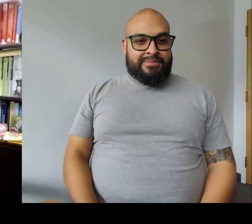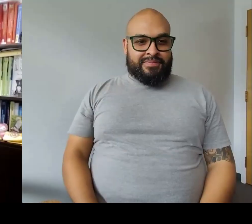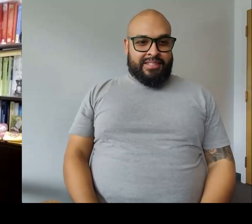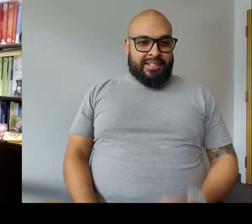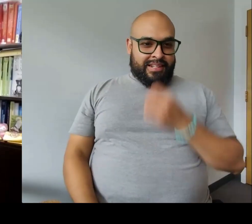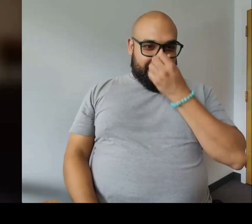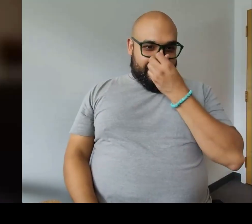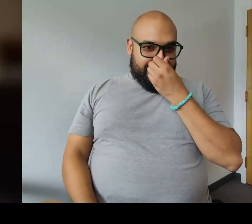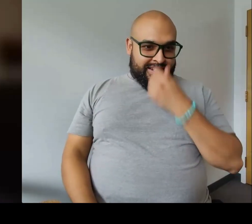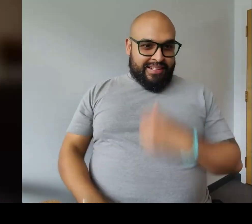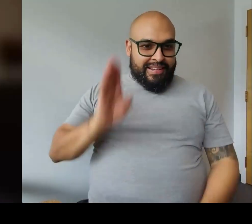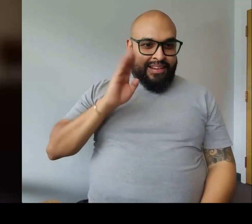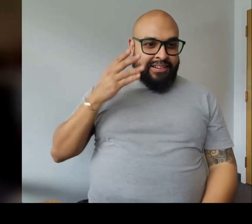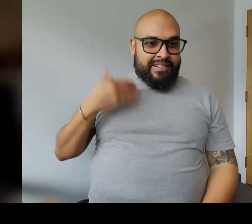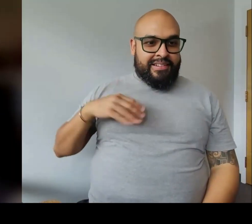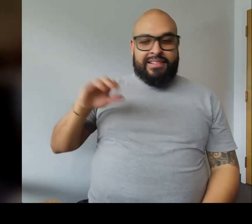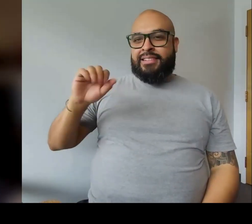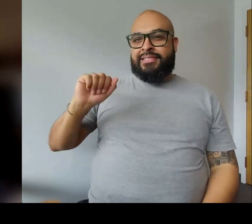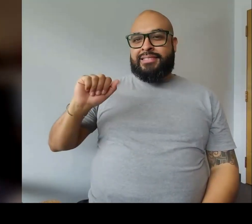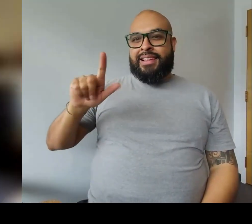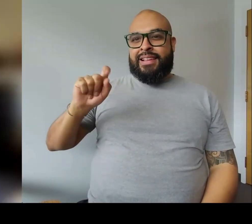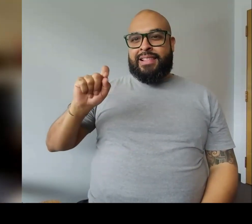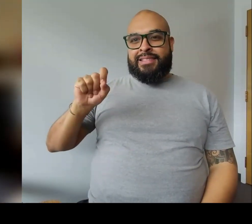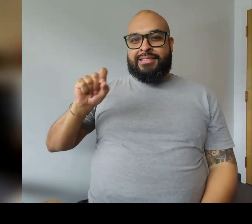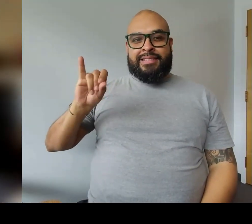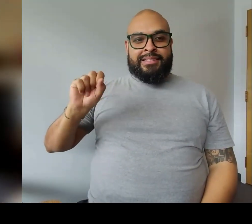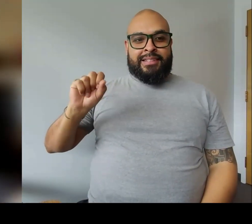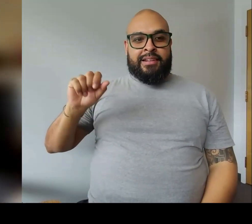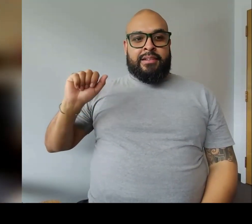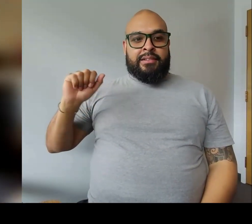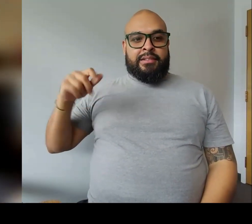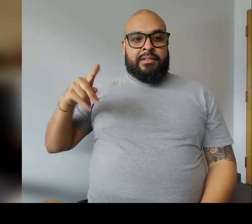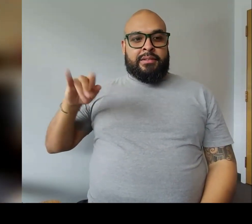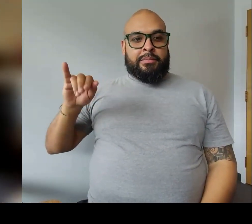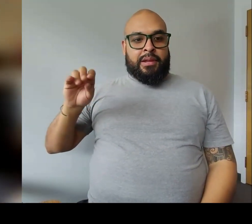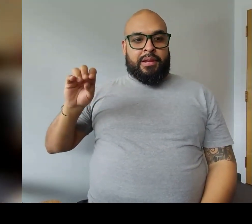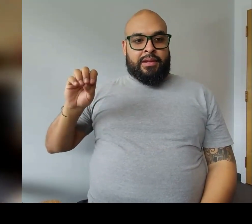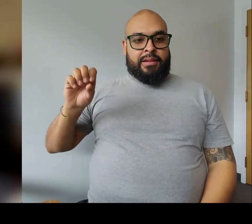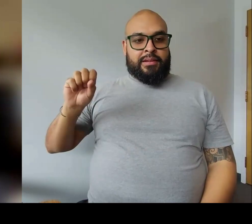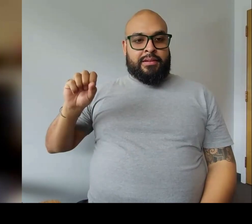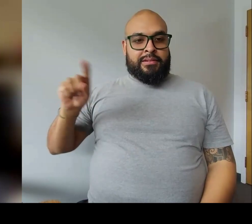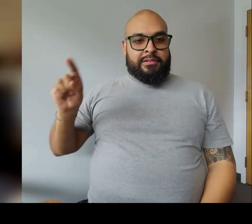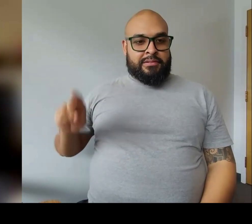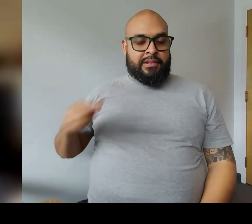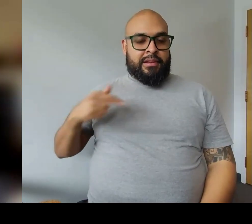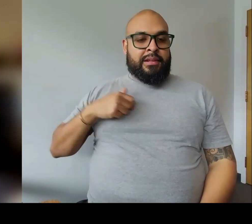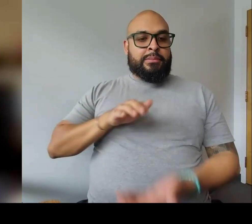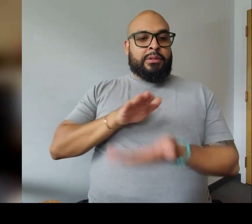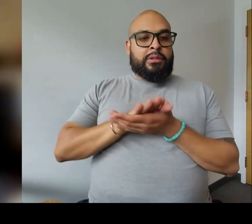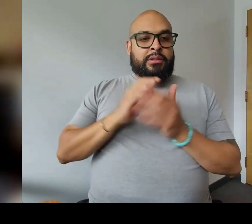Everyone, my name is Alessia Spiesz. I am a school psychologist and educational psychologist at Perkins School for the Blind.